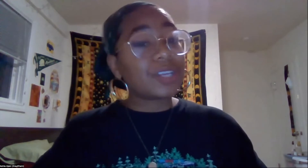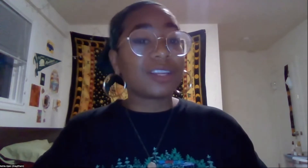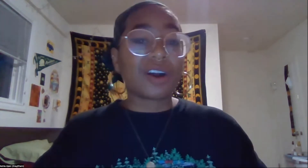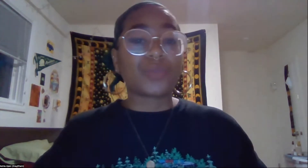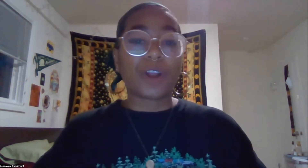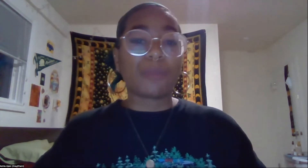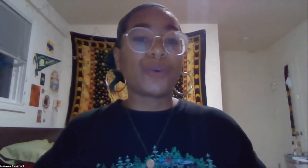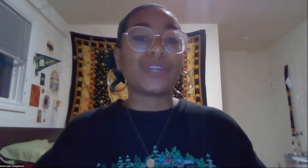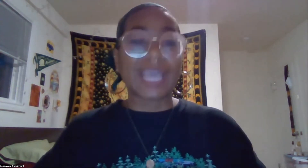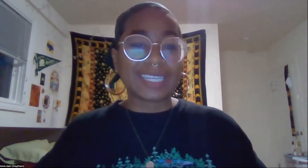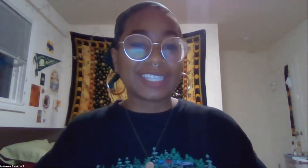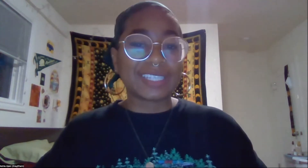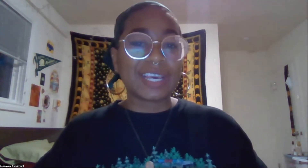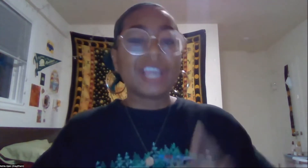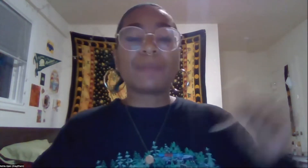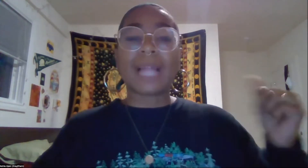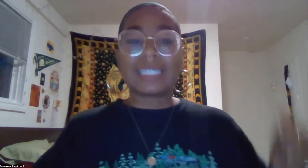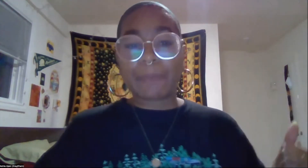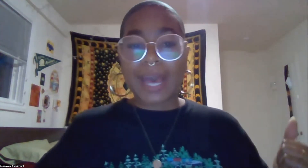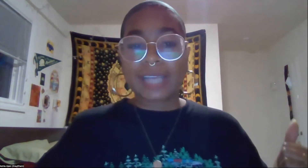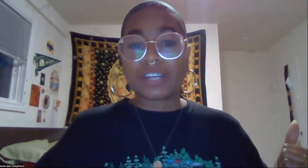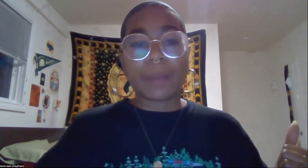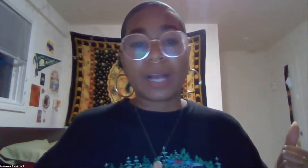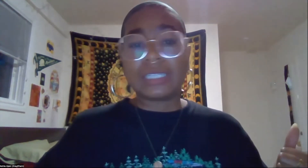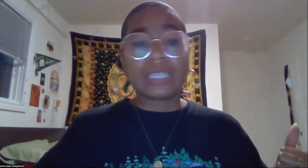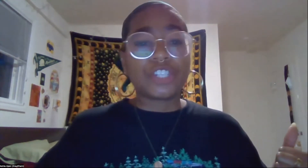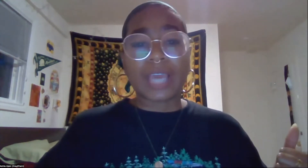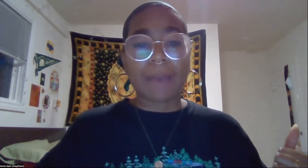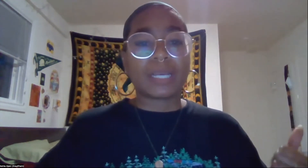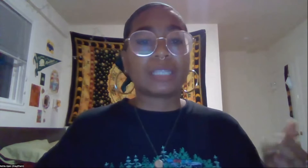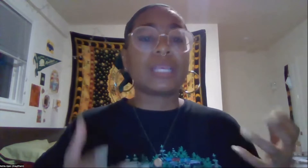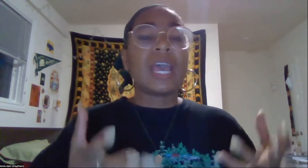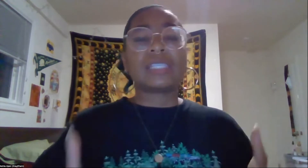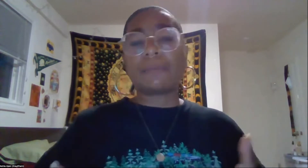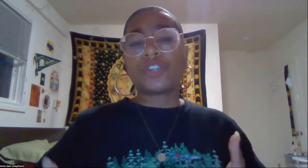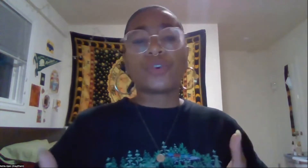in the dog’s water bowl, for taste. the plastic bags under my auntie’s kitchen cabinet exceptional